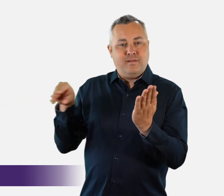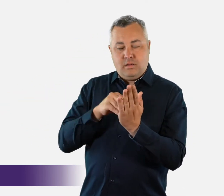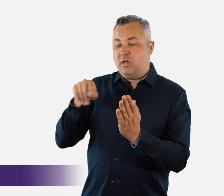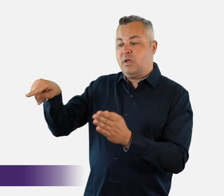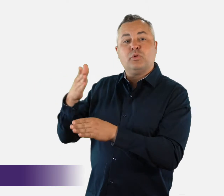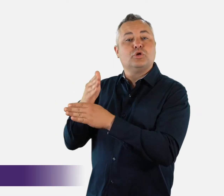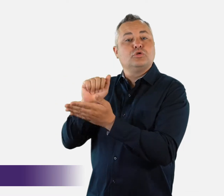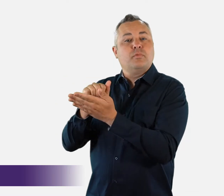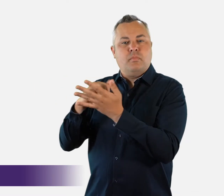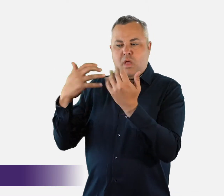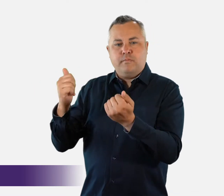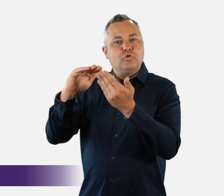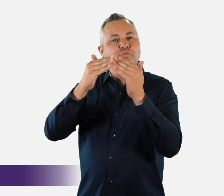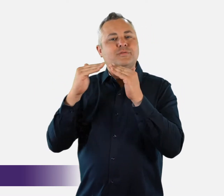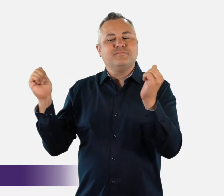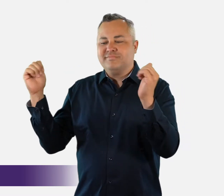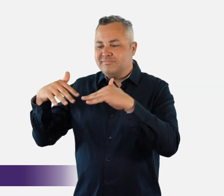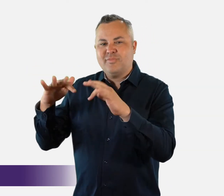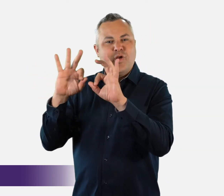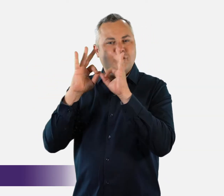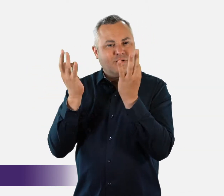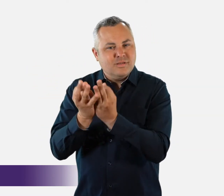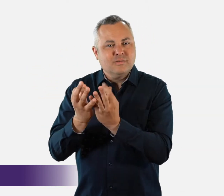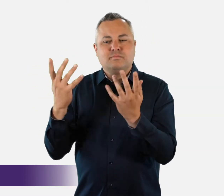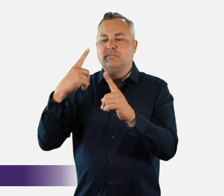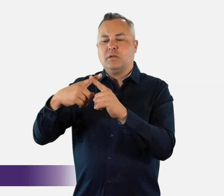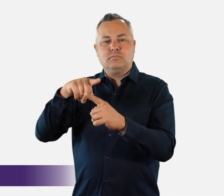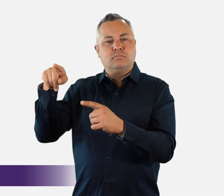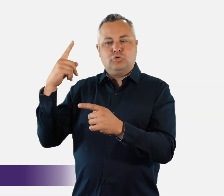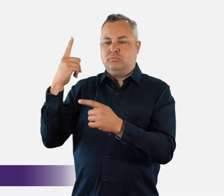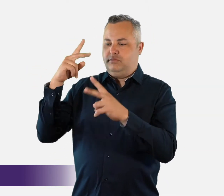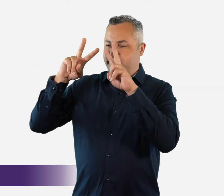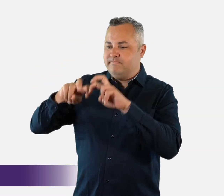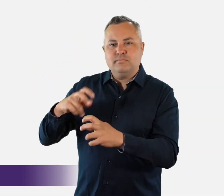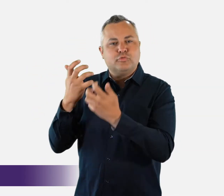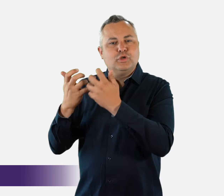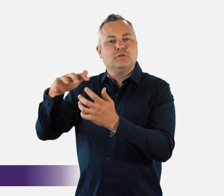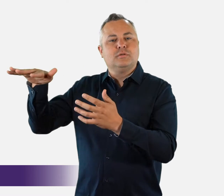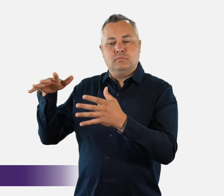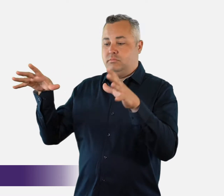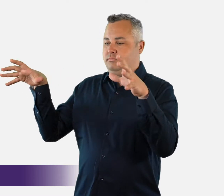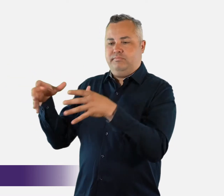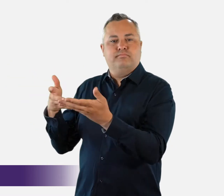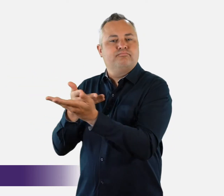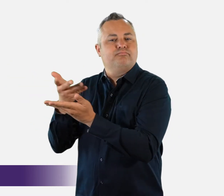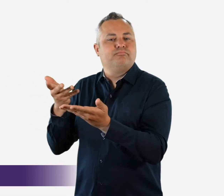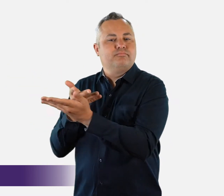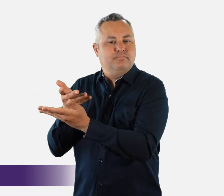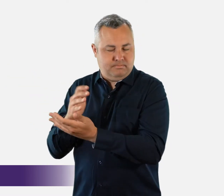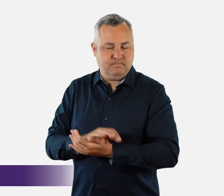from community and disability organisations and education academics.